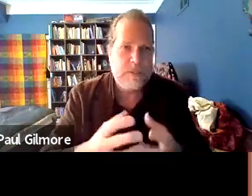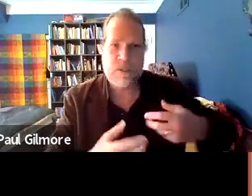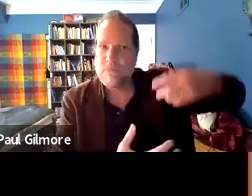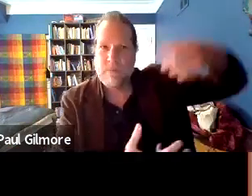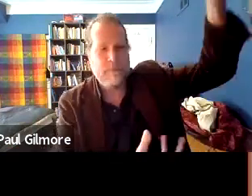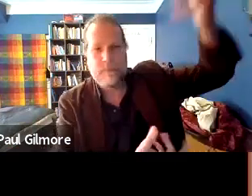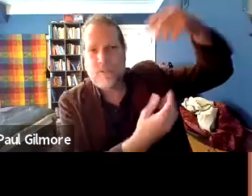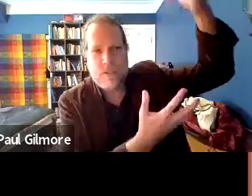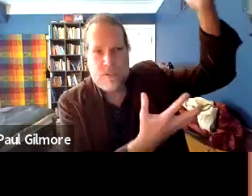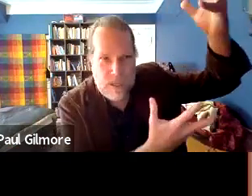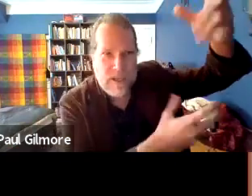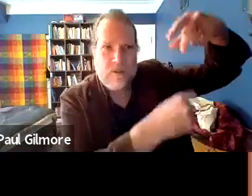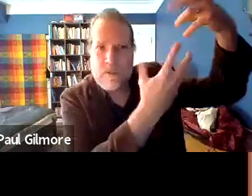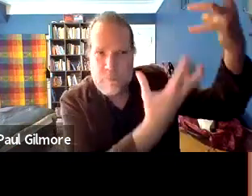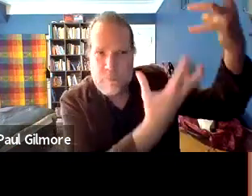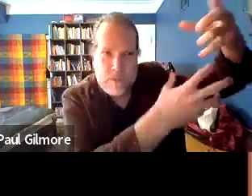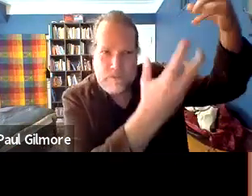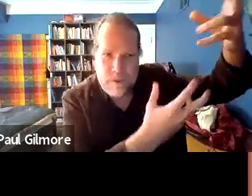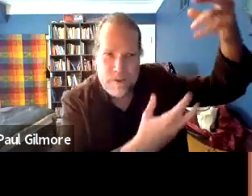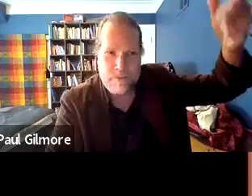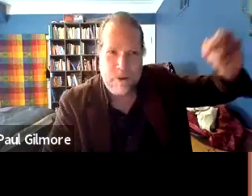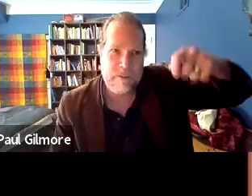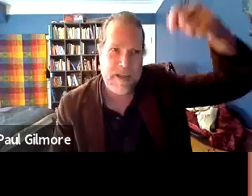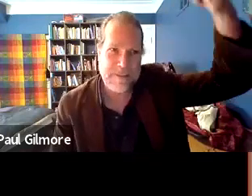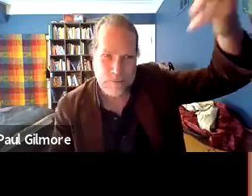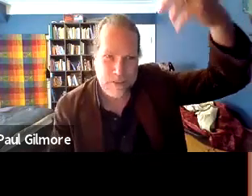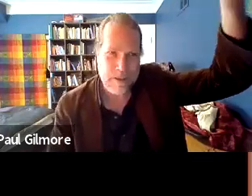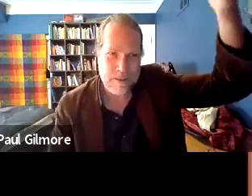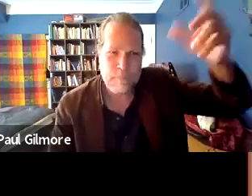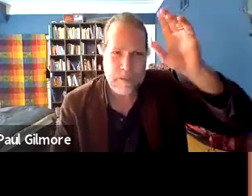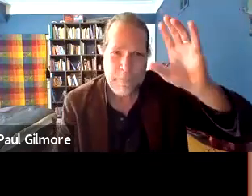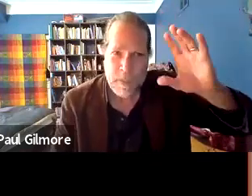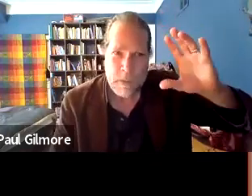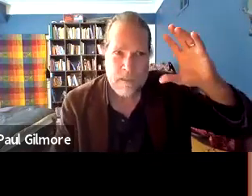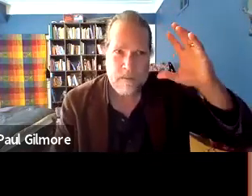I mean, just not just the statue and the beauty of, of all of that, and, and, but, but